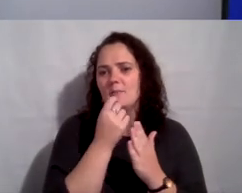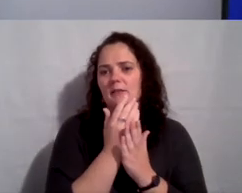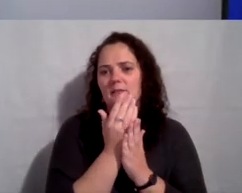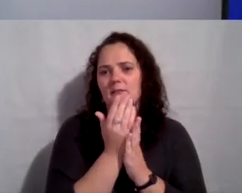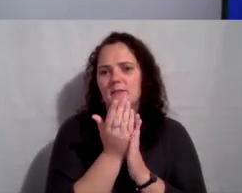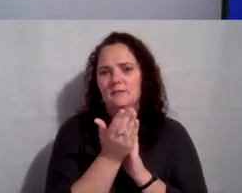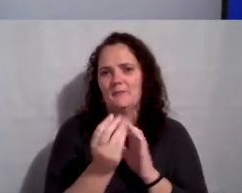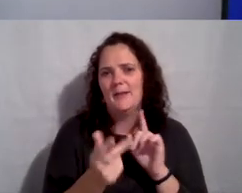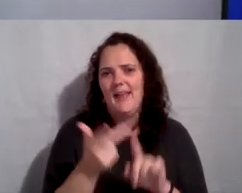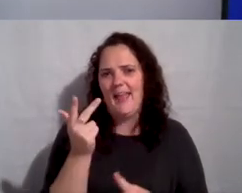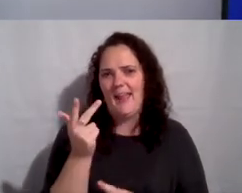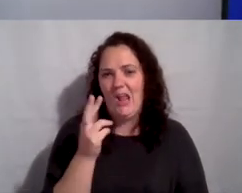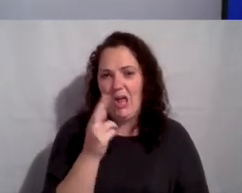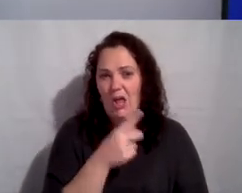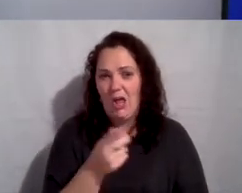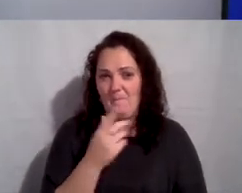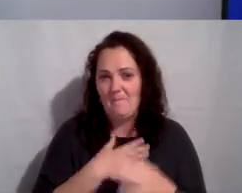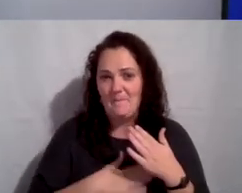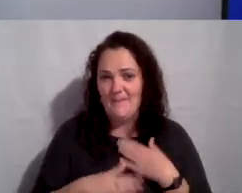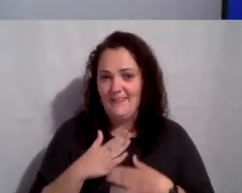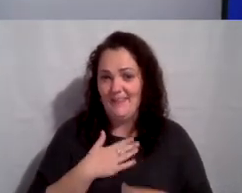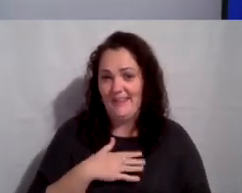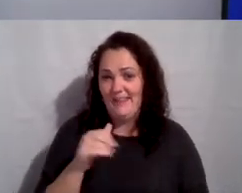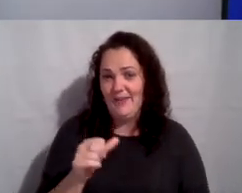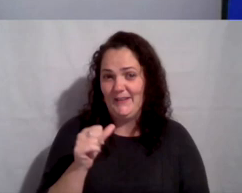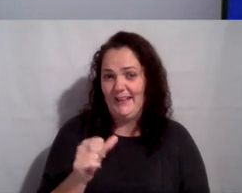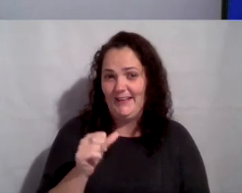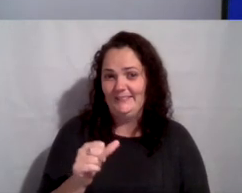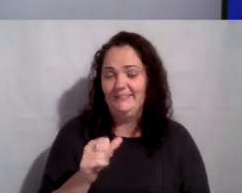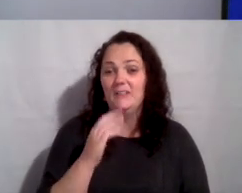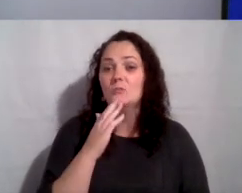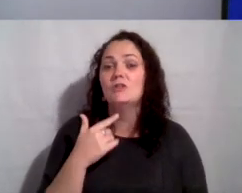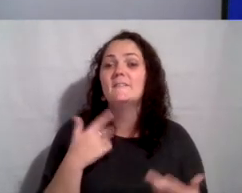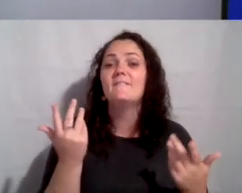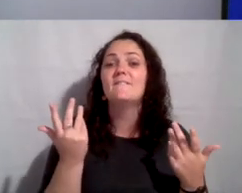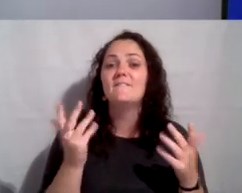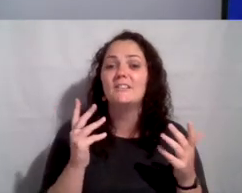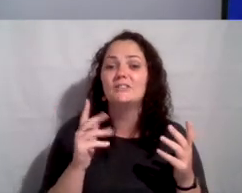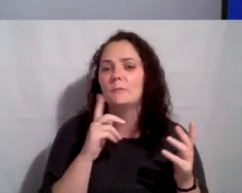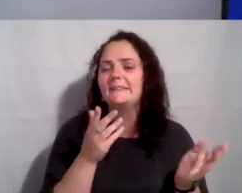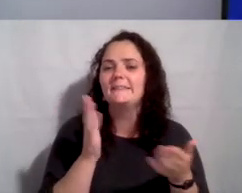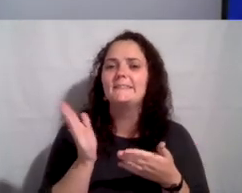past eight o'clock, I hope that's all right with all y'all, I hope you stick with us here because then after I'm done, I’m gonna throw it back over to Shannon